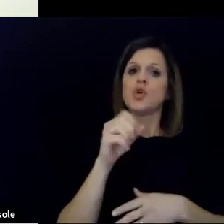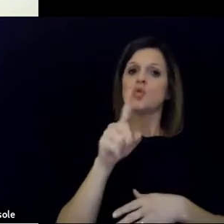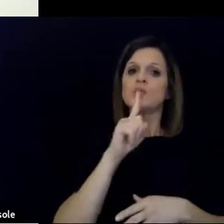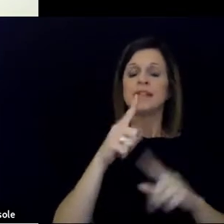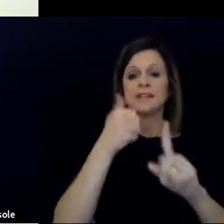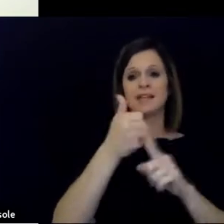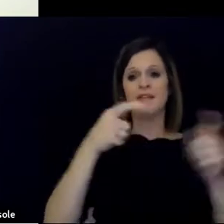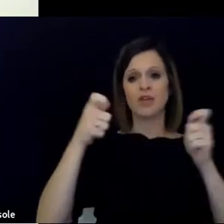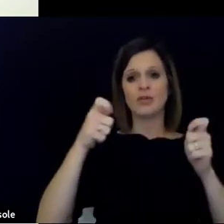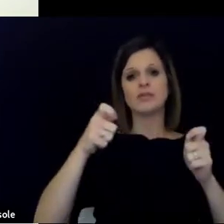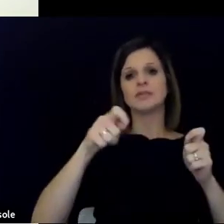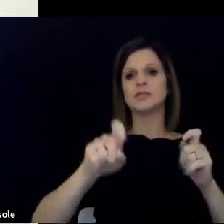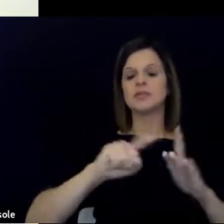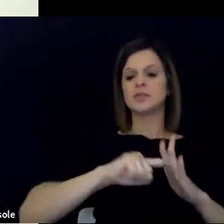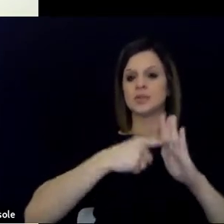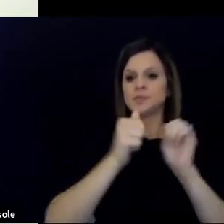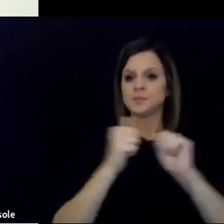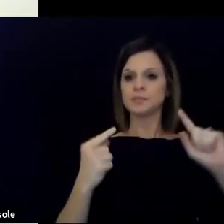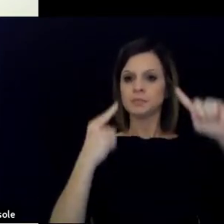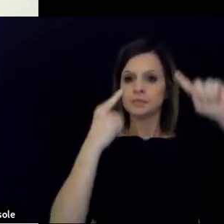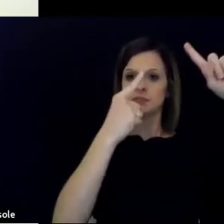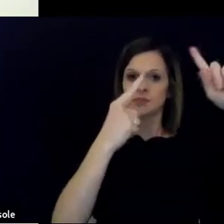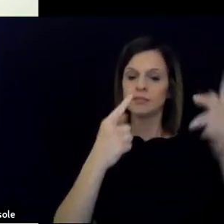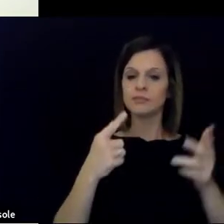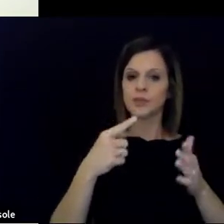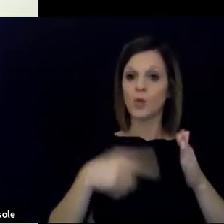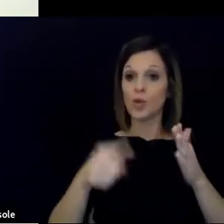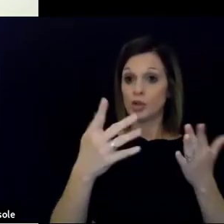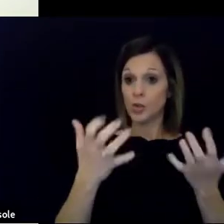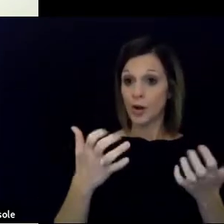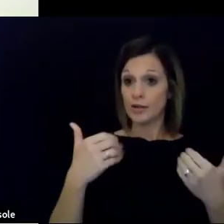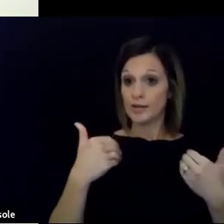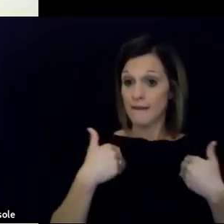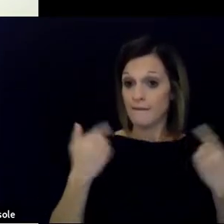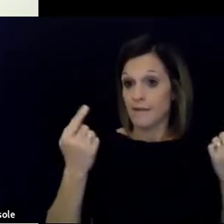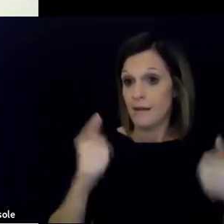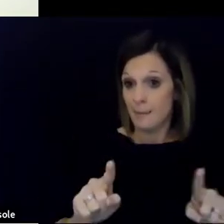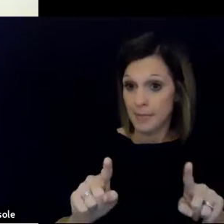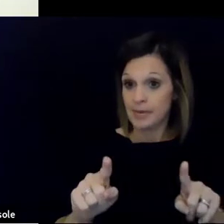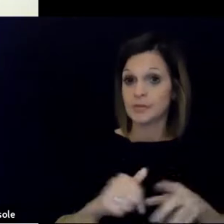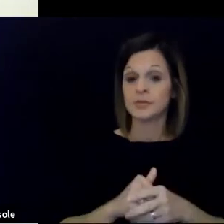What do you want to have happen, and what must you do to make it happen?